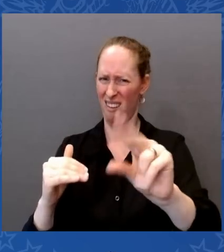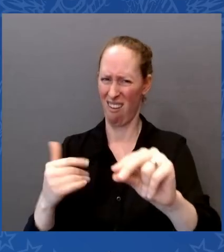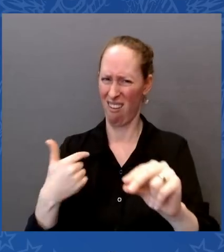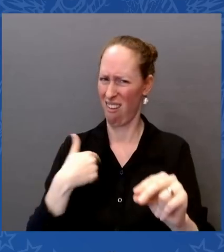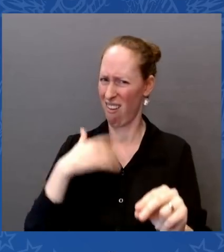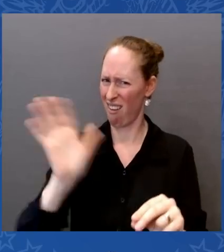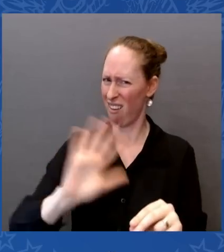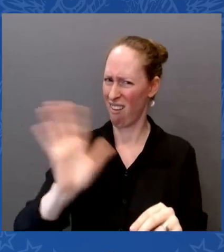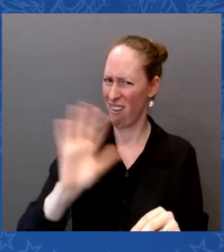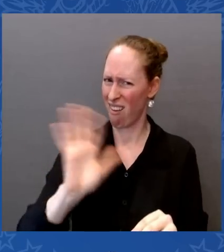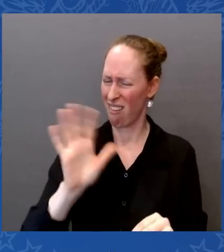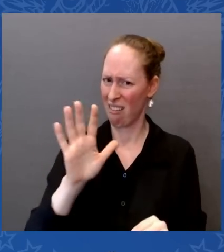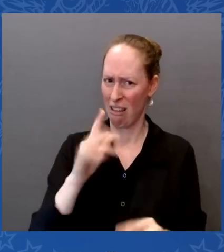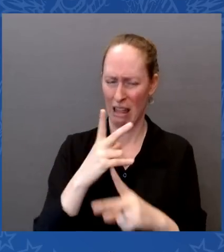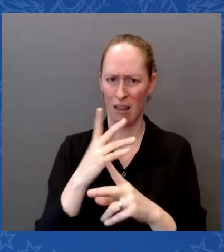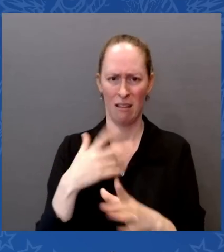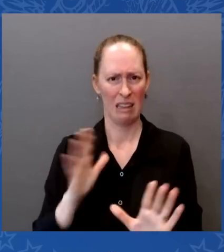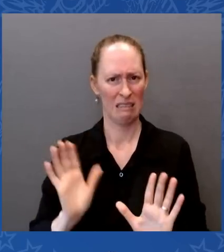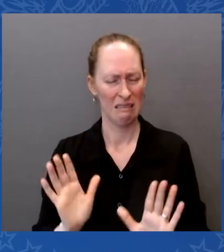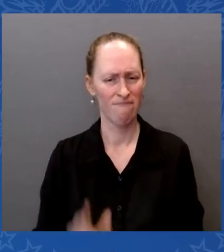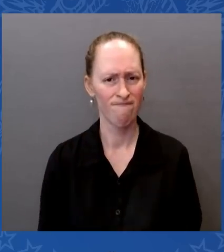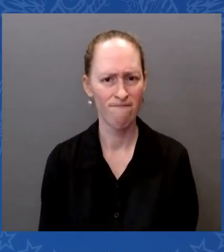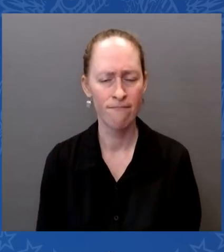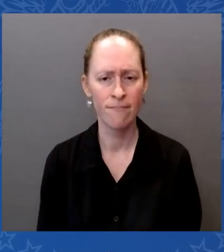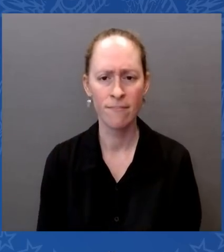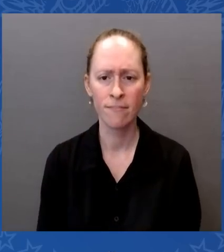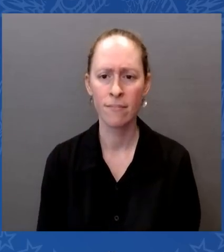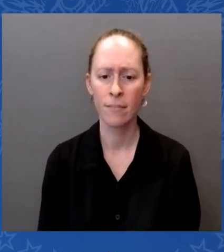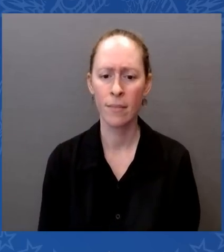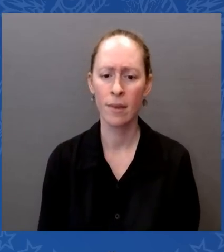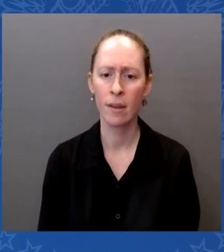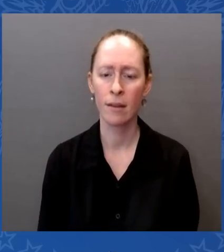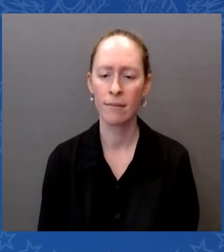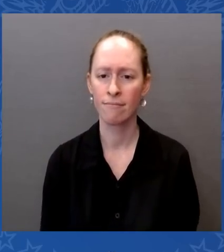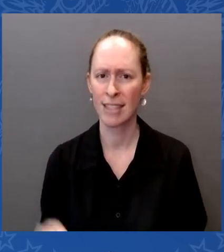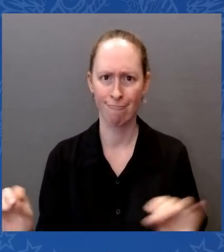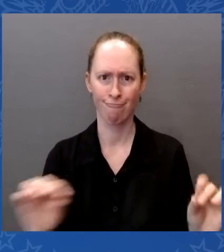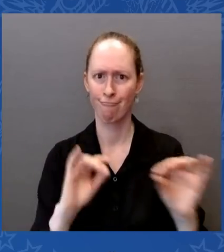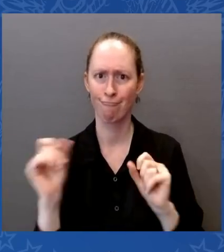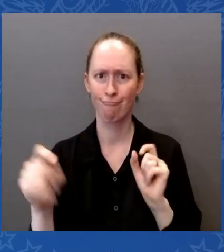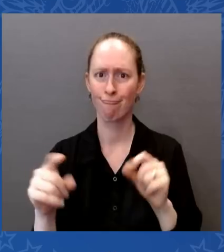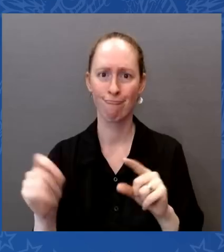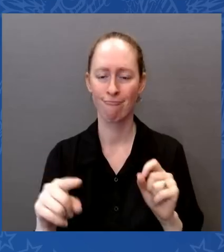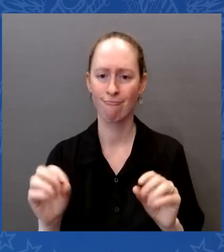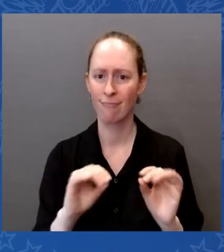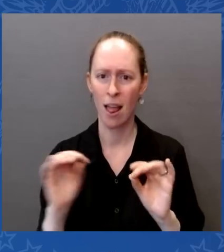Speaking of midterms, last night you said -- The Press: -- means and the will to continue supporting Ukraine? The President: Wait, wait, he -- let's get one at a time. Okay?